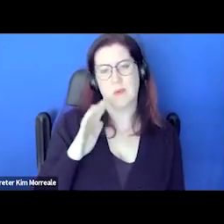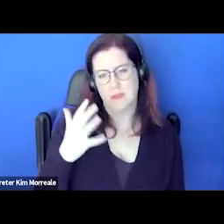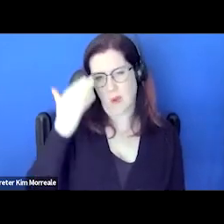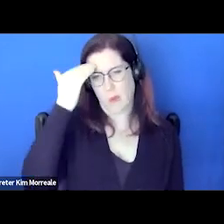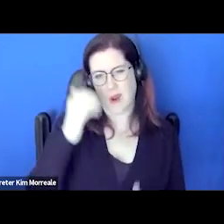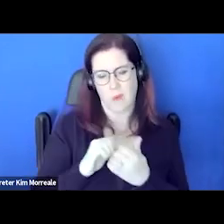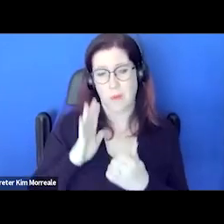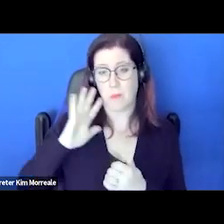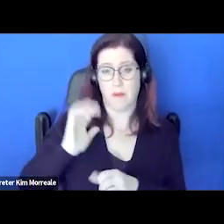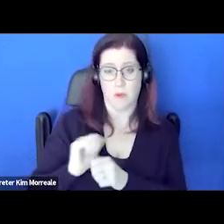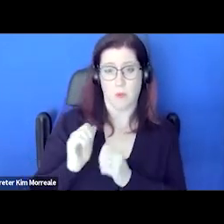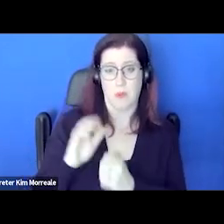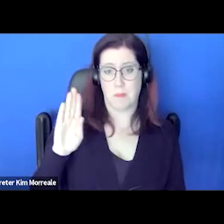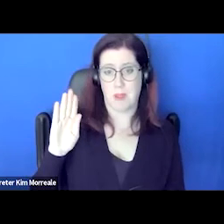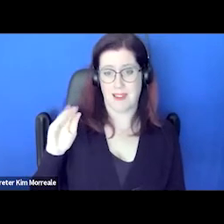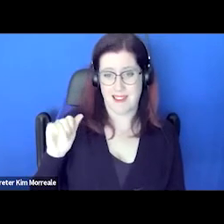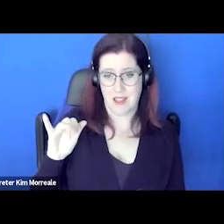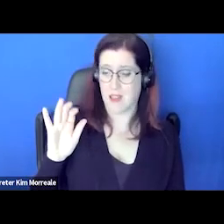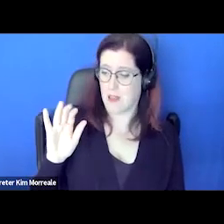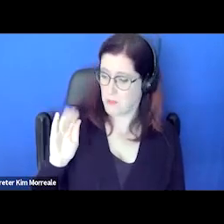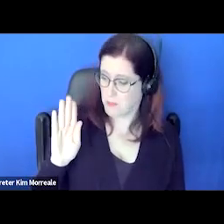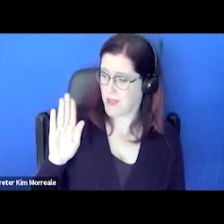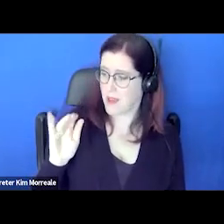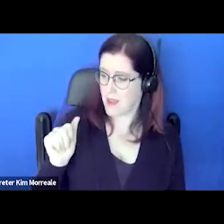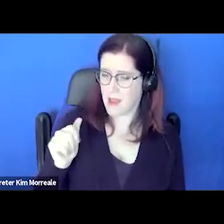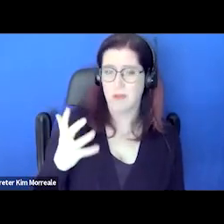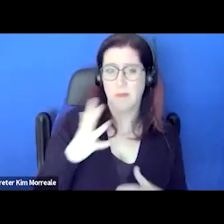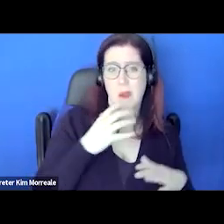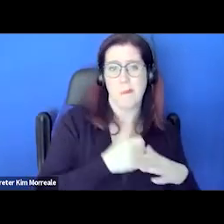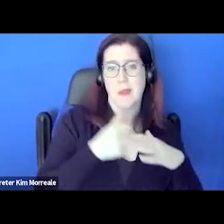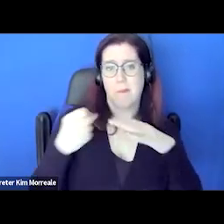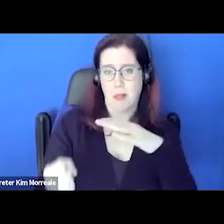that she more than likely had been placed by BIA Social Services.